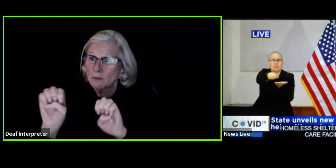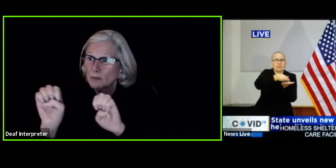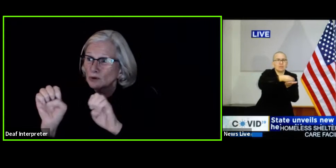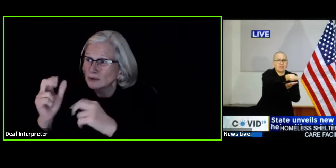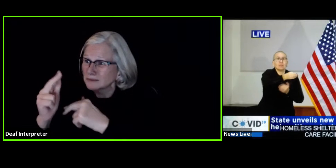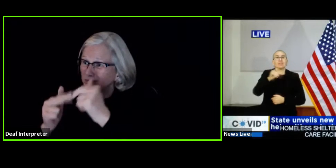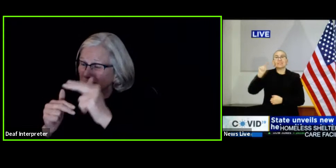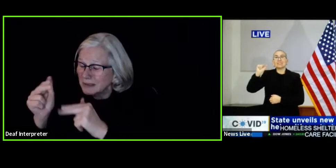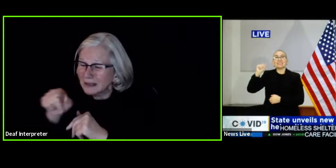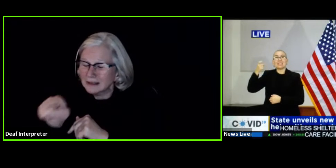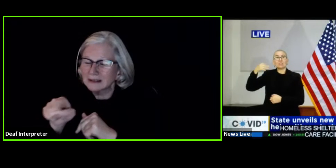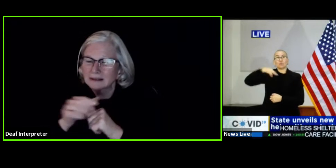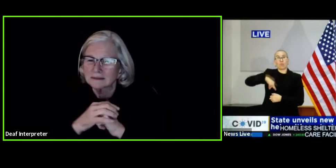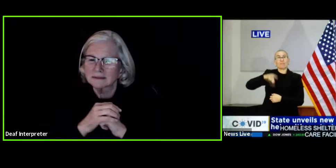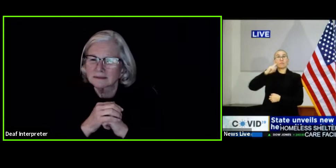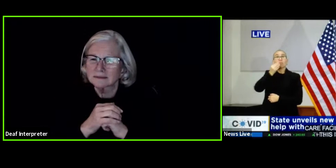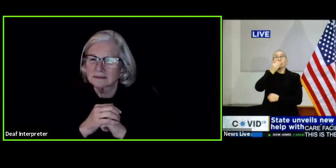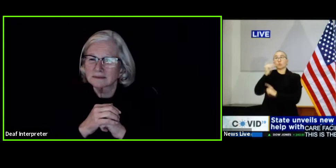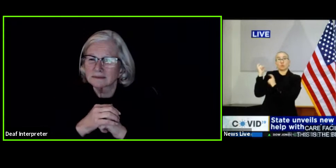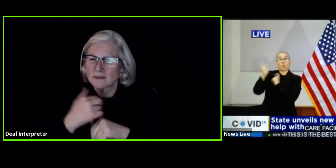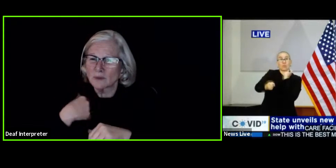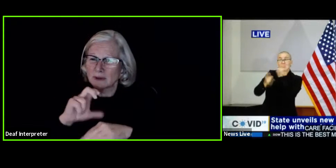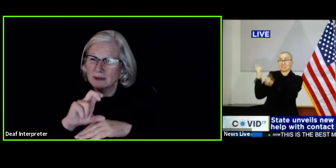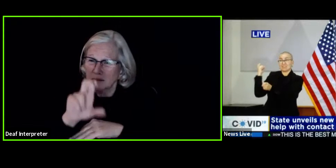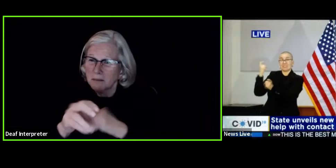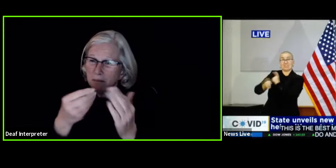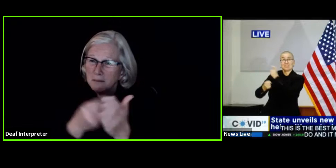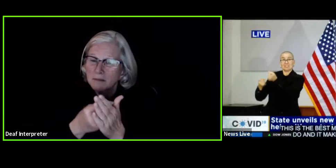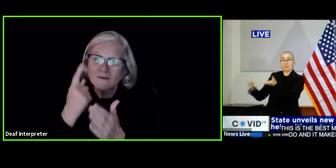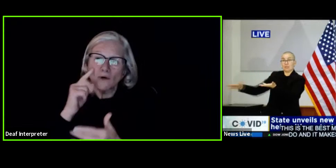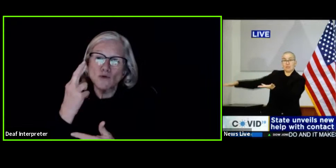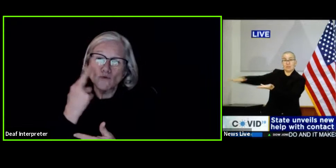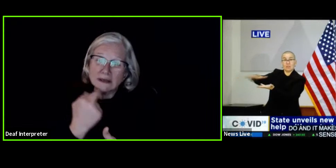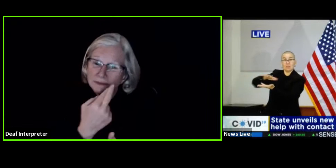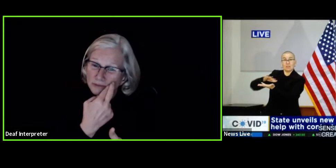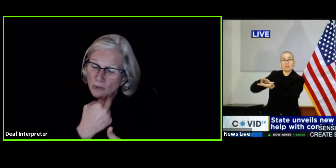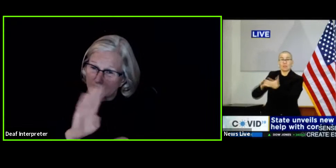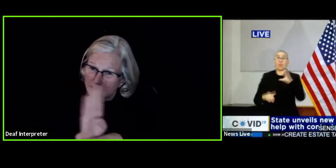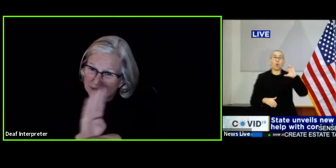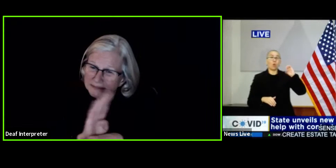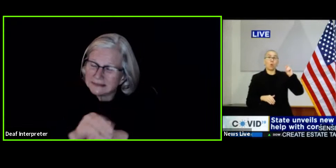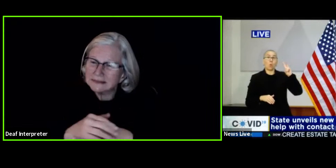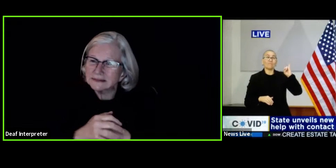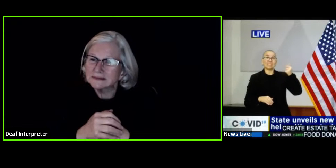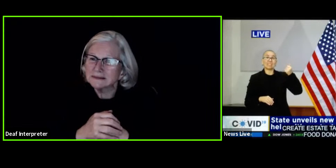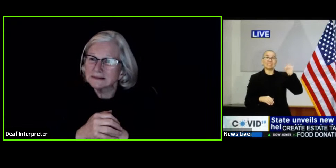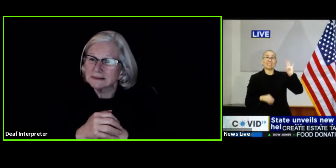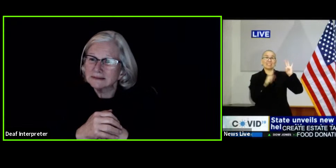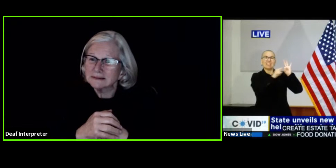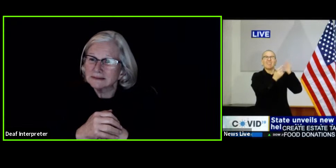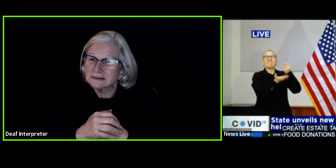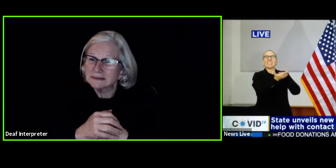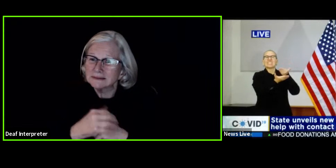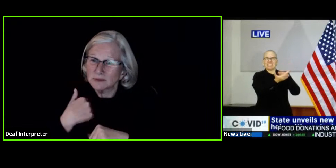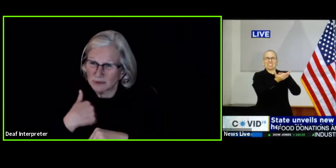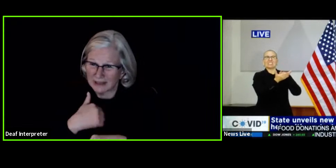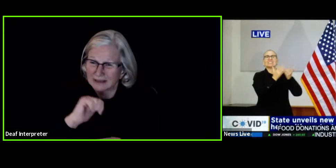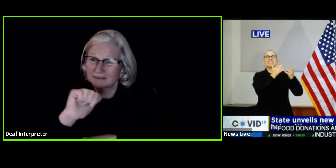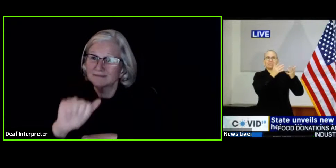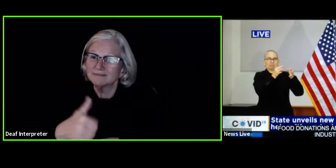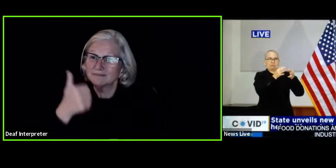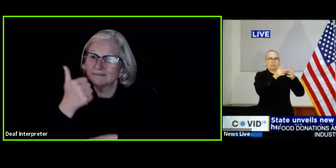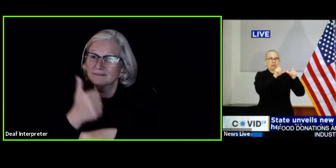THESE ARE JUST A FEW OF THE THINGS AS PART OF THIS PACKAGE, AND MORE IMPORTANTLY,